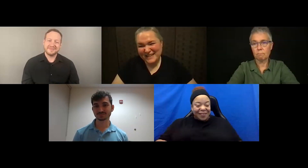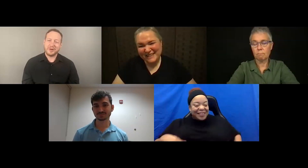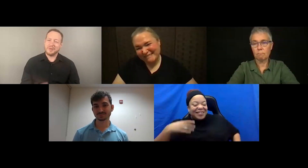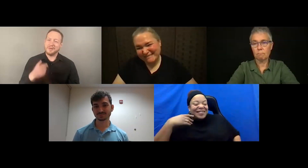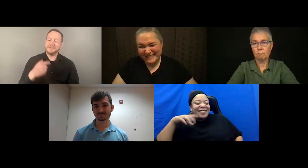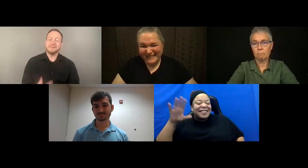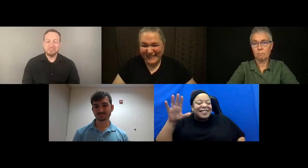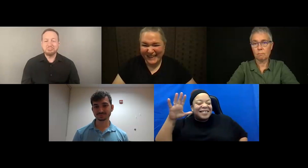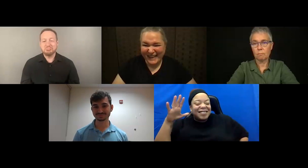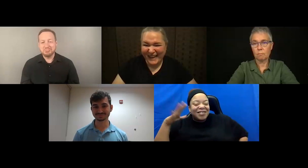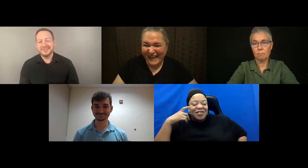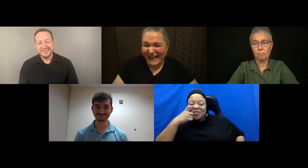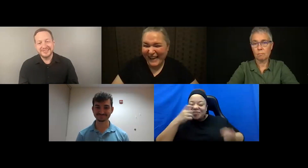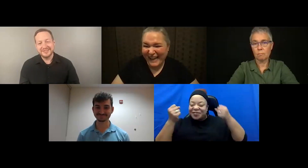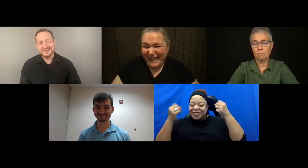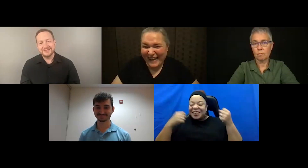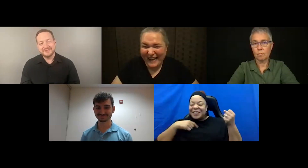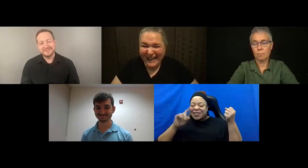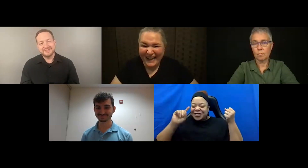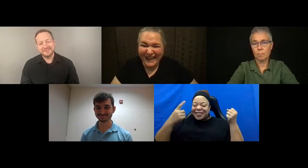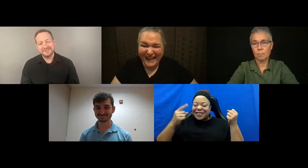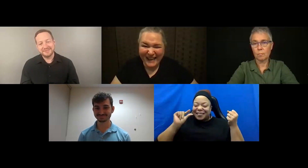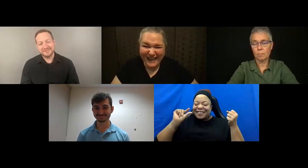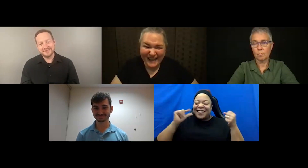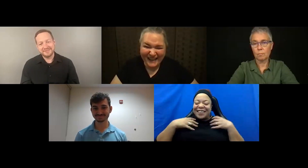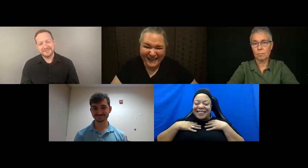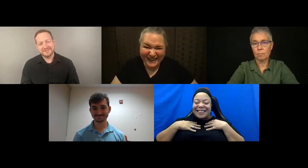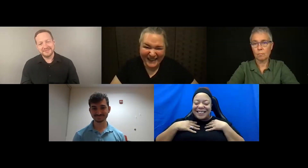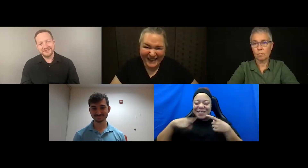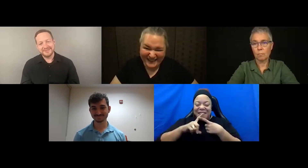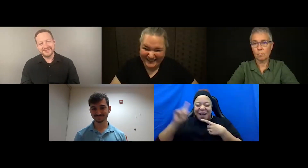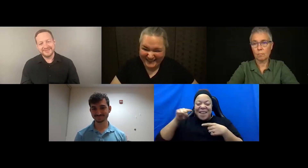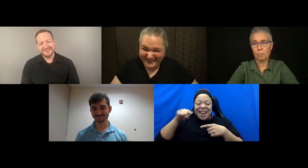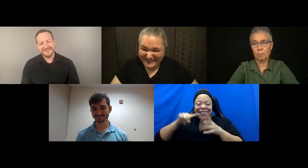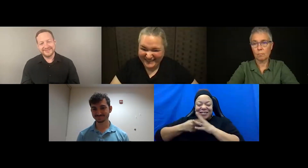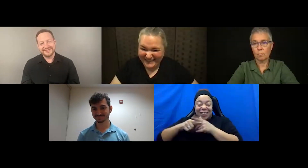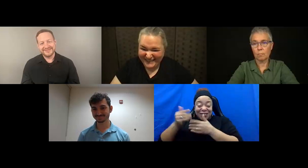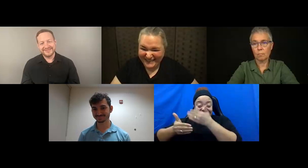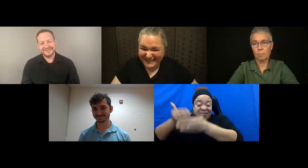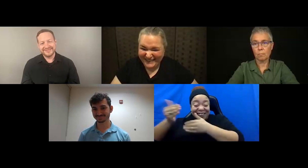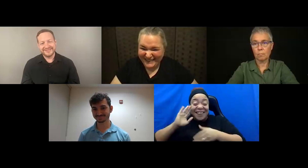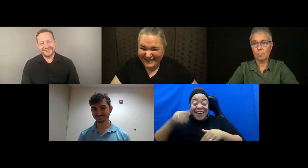an interesting addition? Erin: First I balk a bit, because that's kind of the